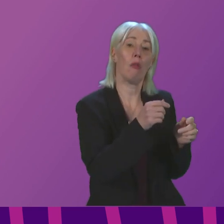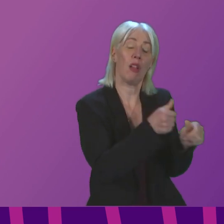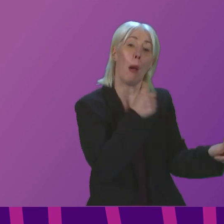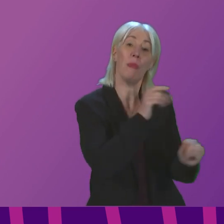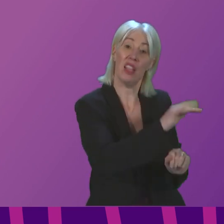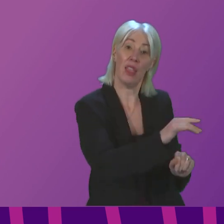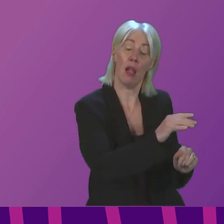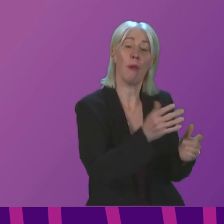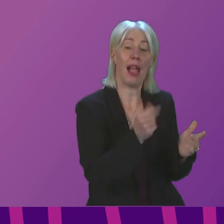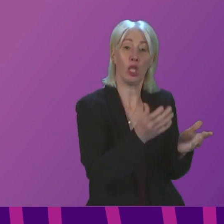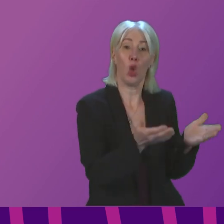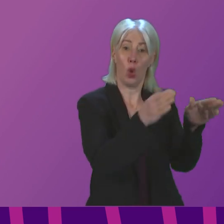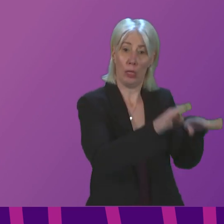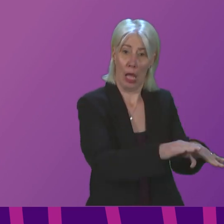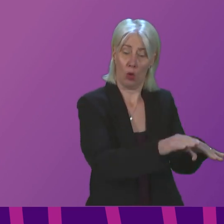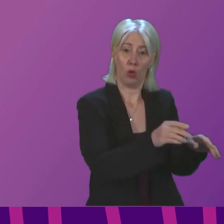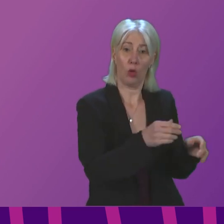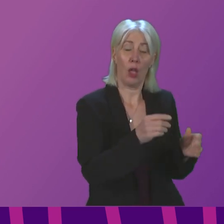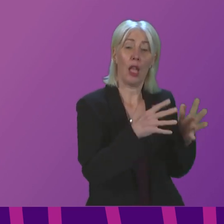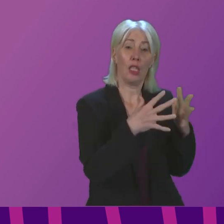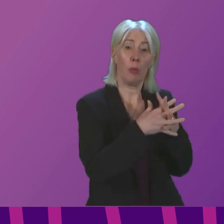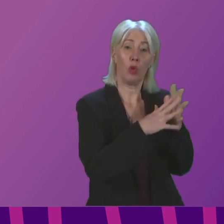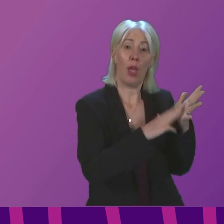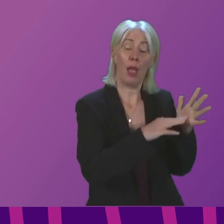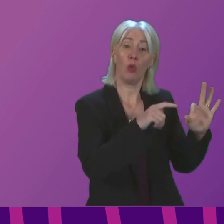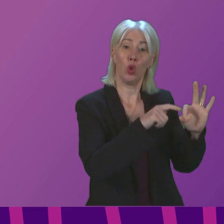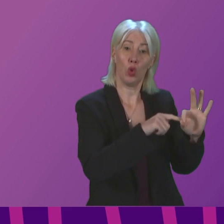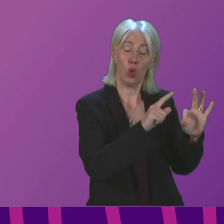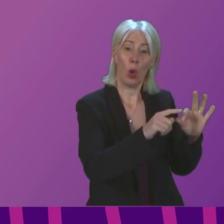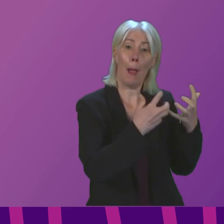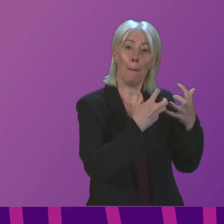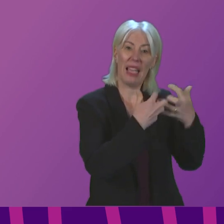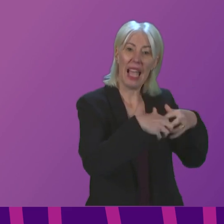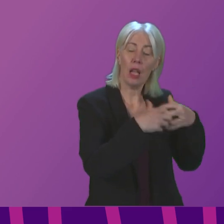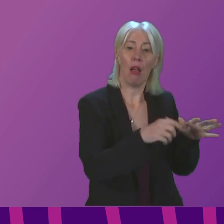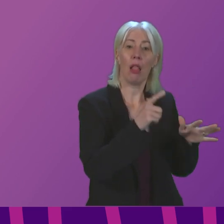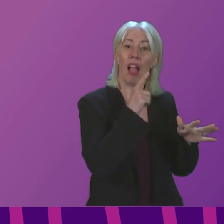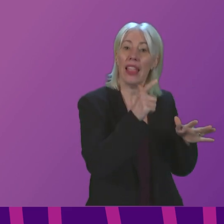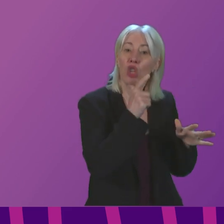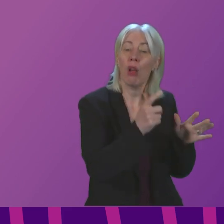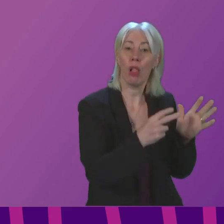administration this week. WMQ was one of Scotland’s leading mechanical and electrical contractors,